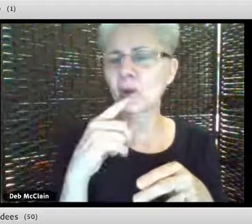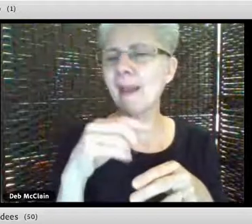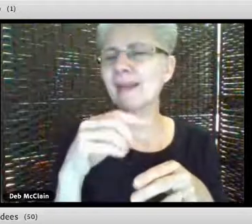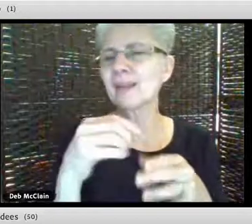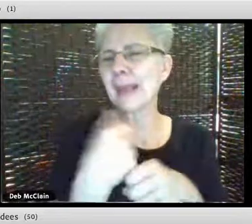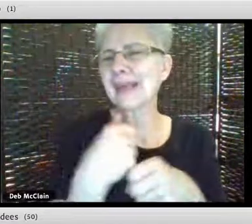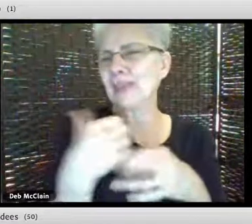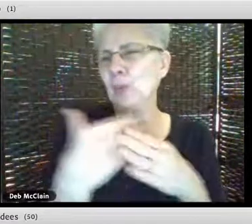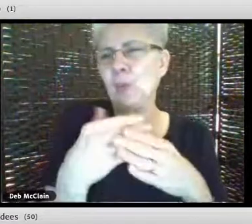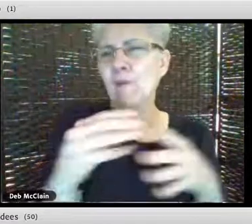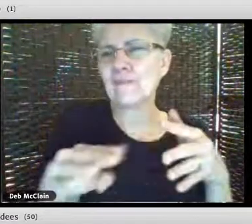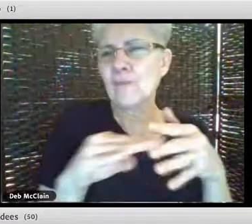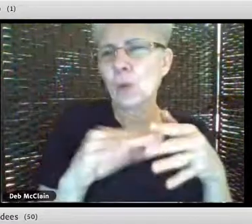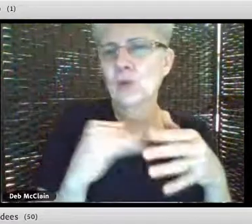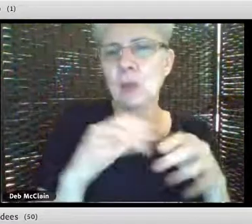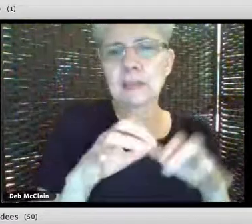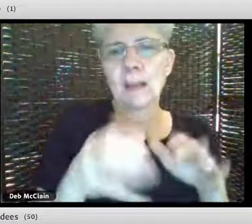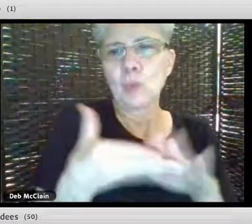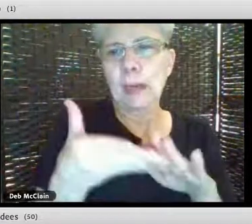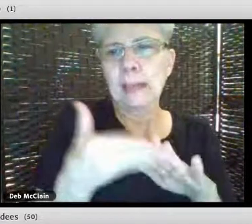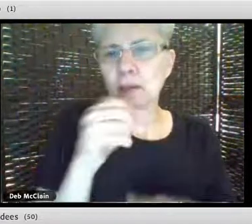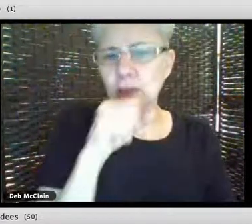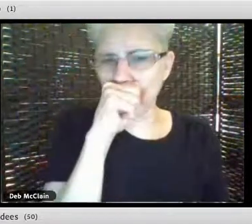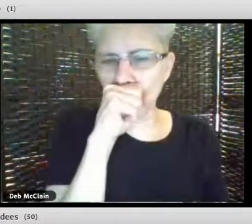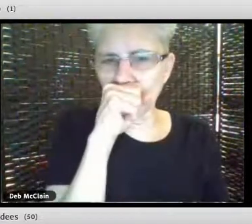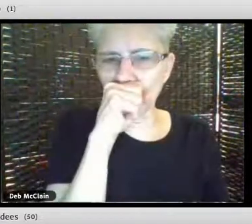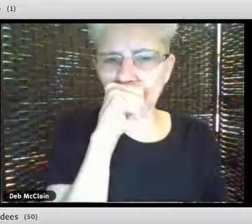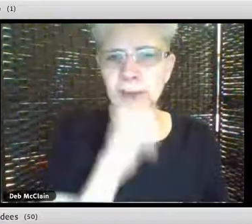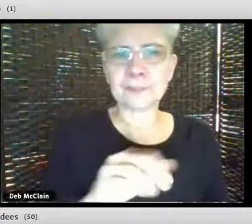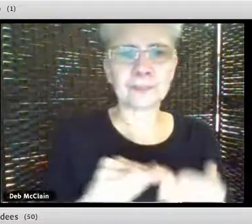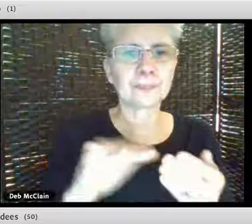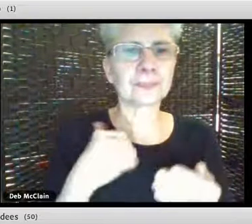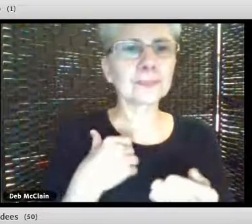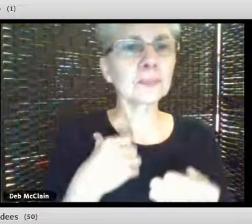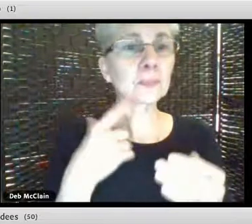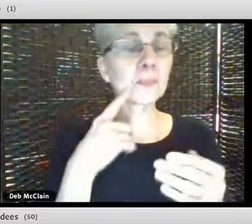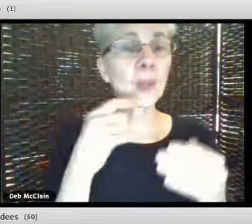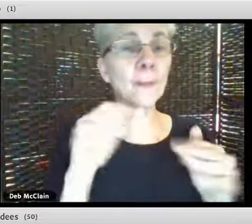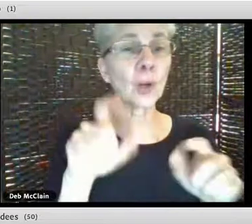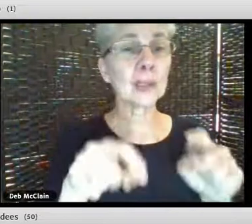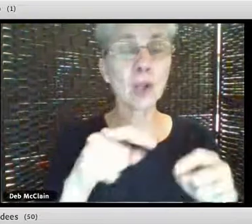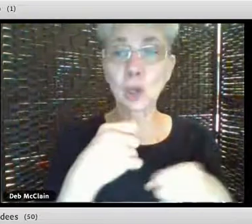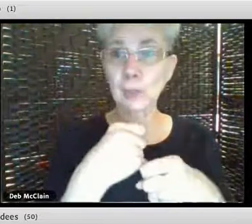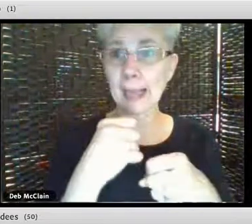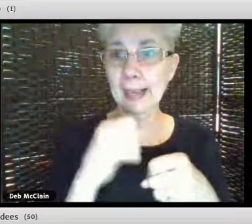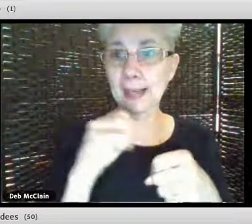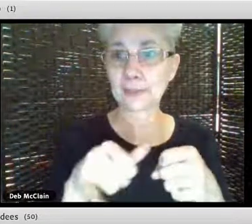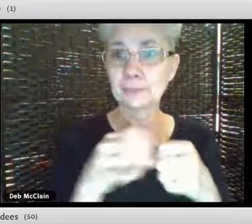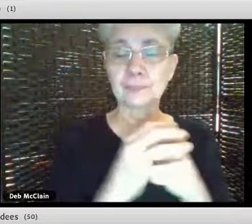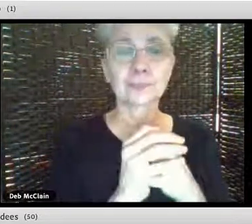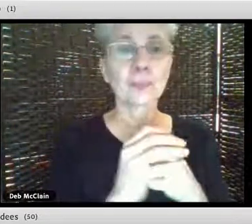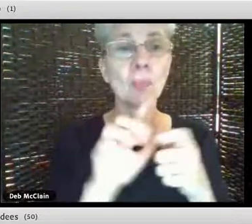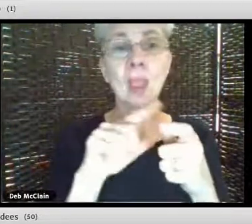So I'm going to type running, and I'm going to click on create, and you don't see the folder, right?